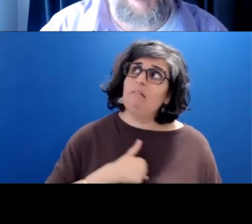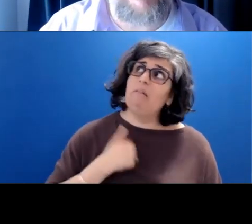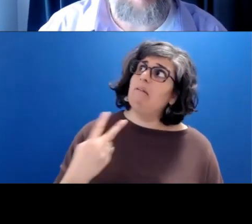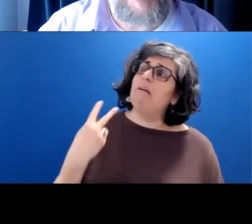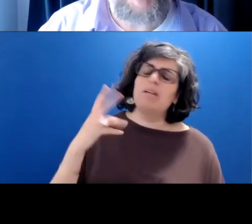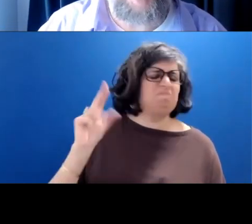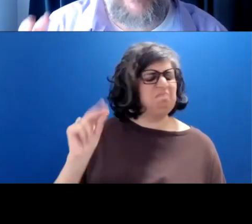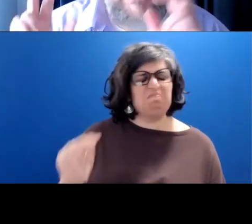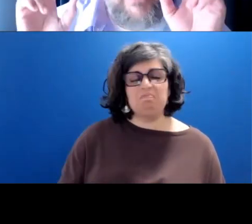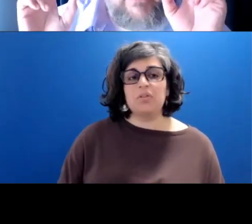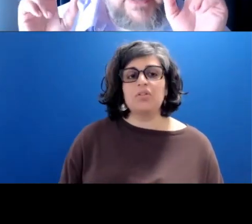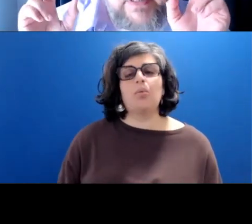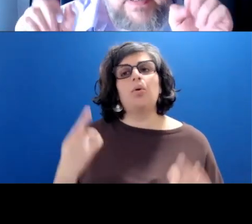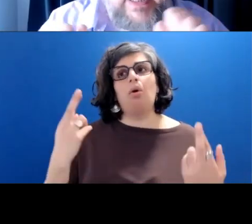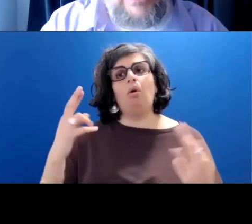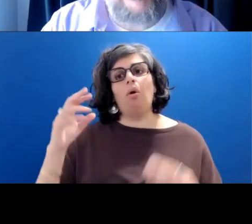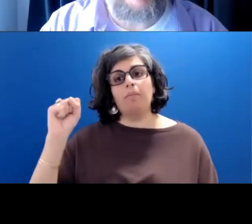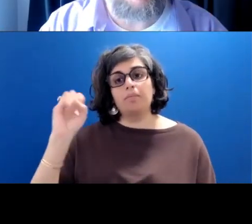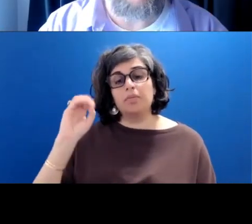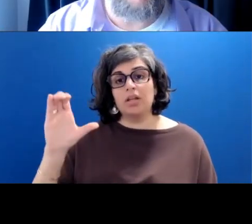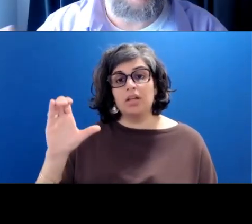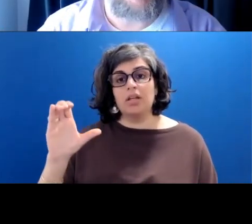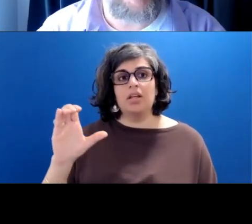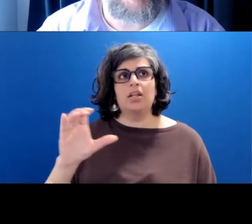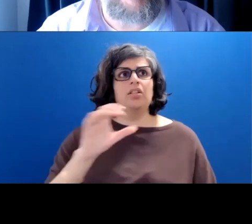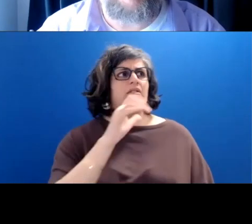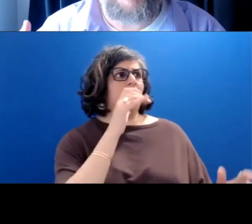people to not make a mistake or transition